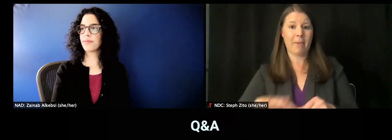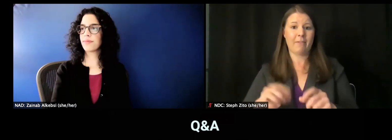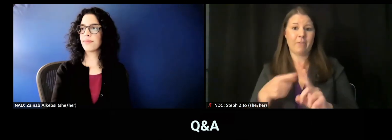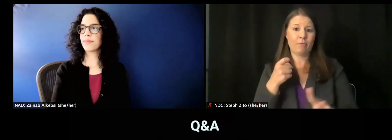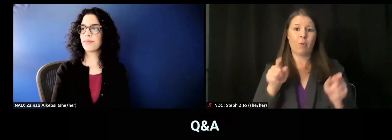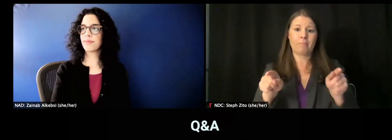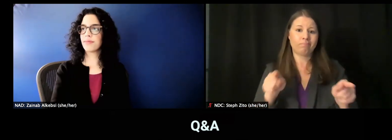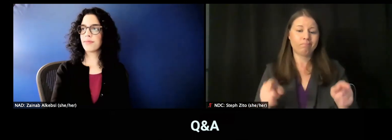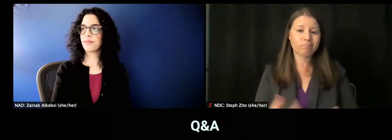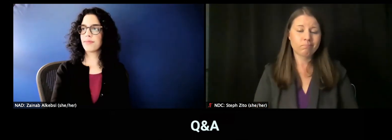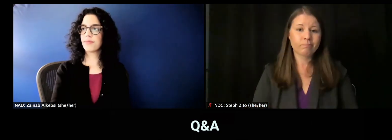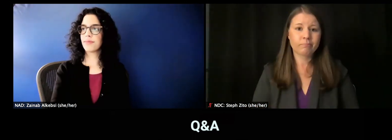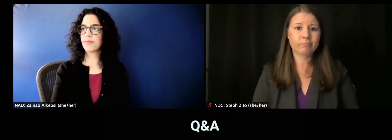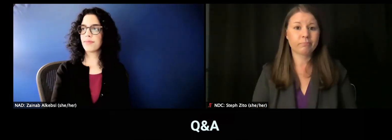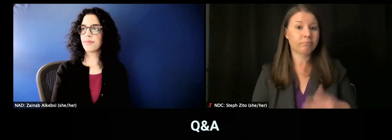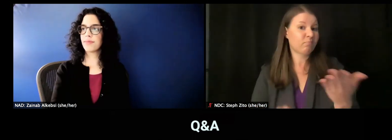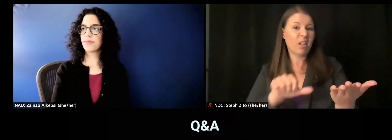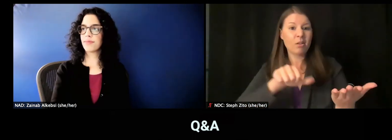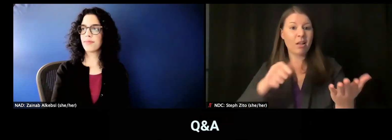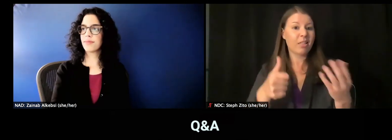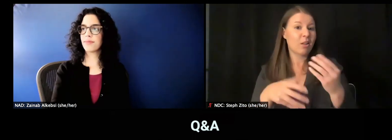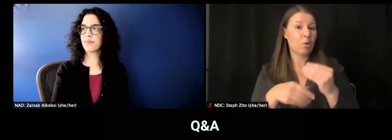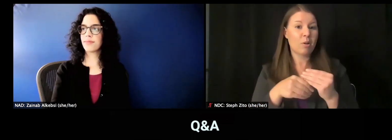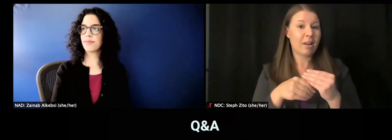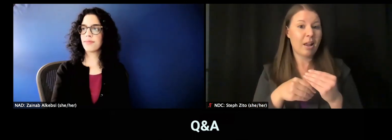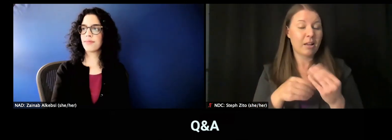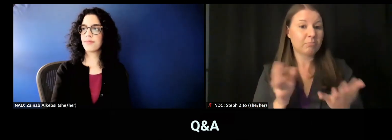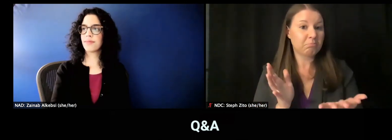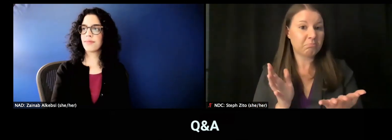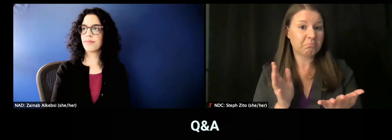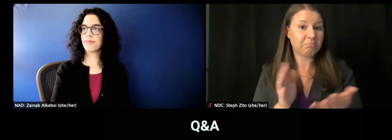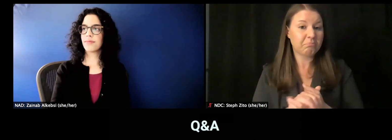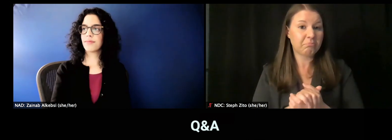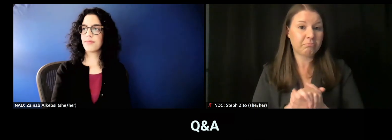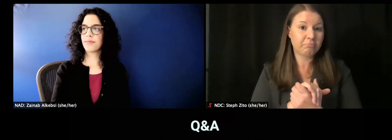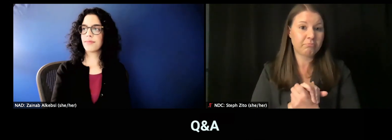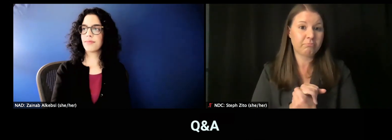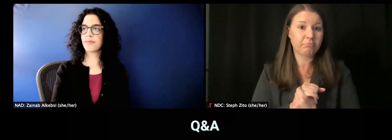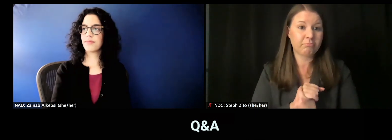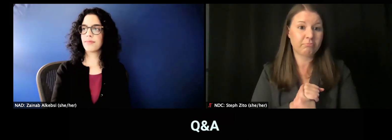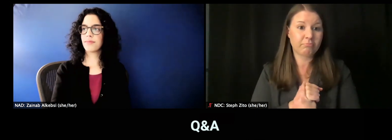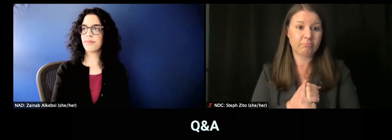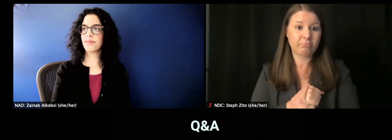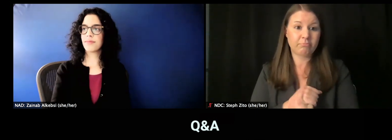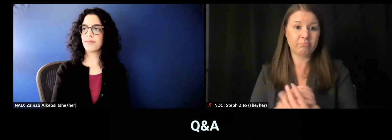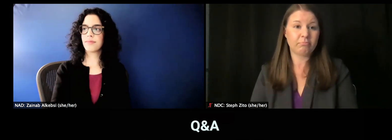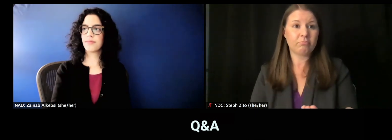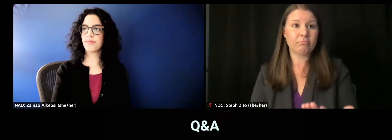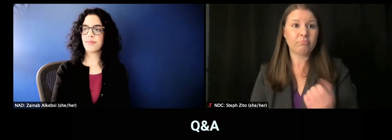who use caption services. Anything you would like to add?